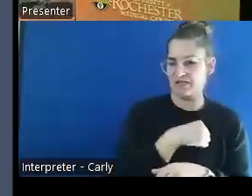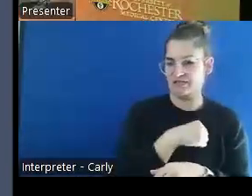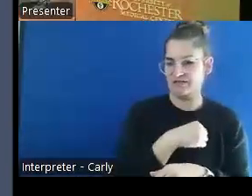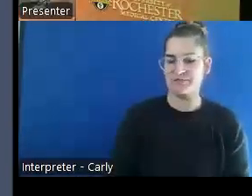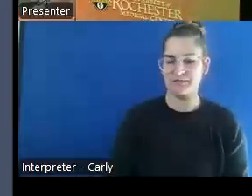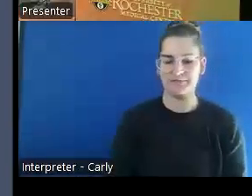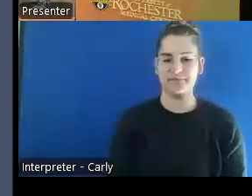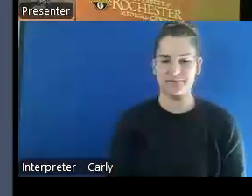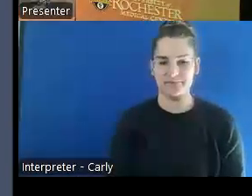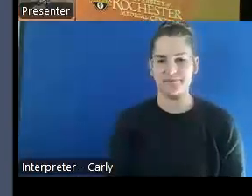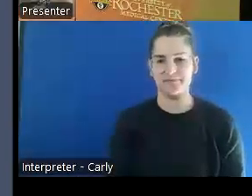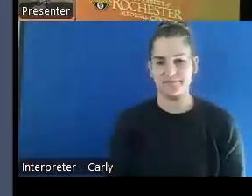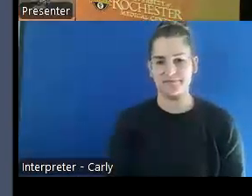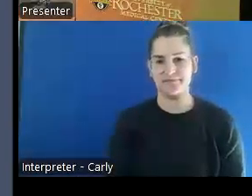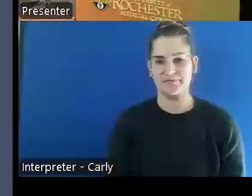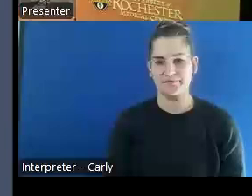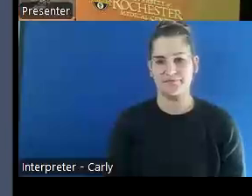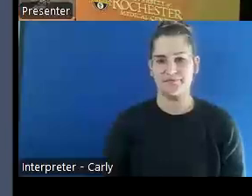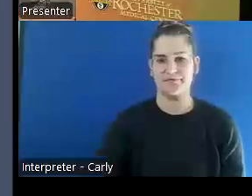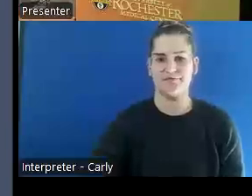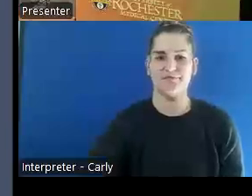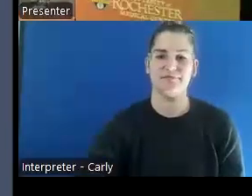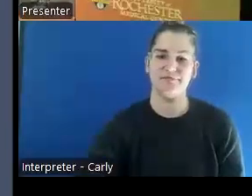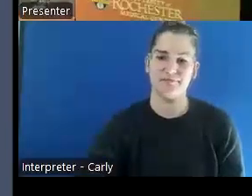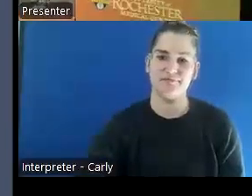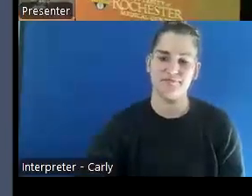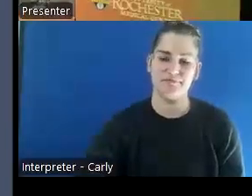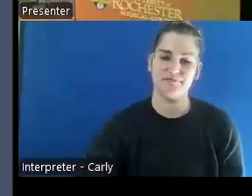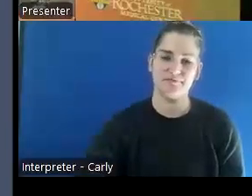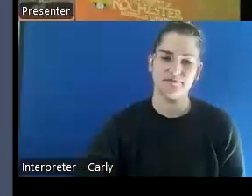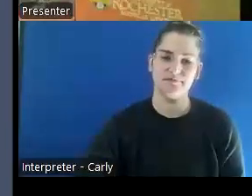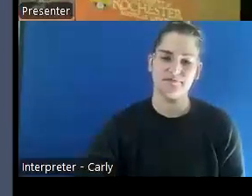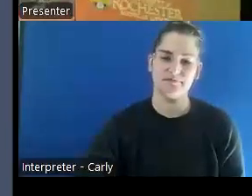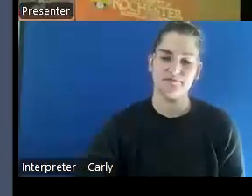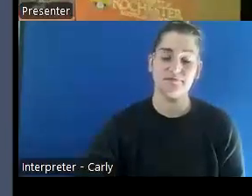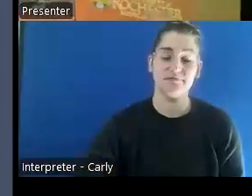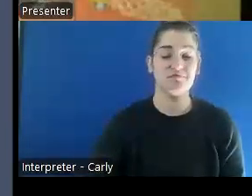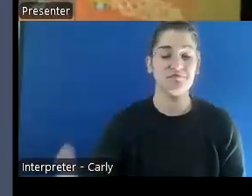um so for the most part as has been mentioned before we're mostly primary care I'm a psychiat